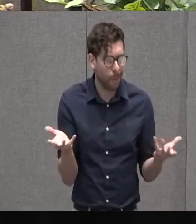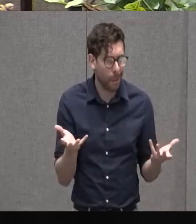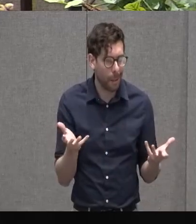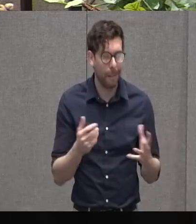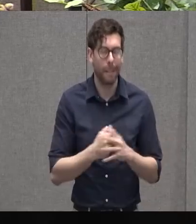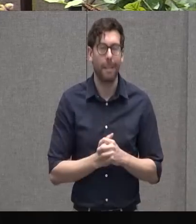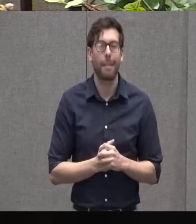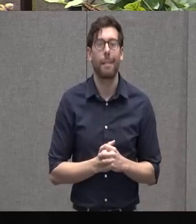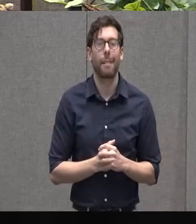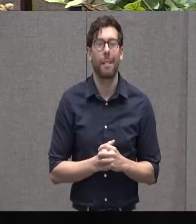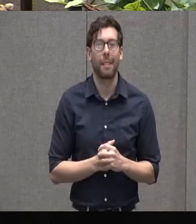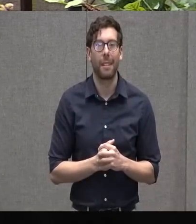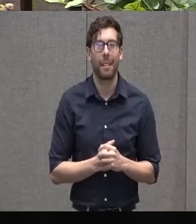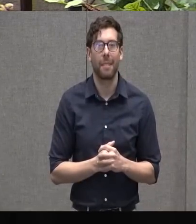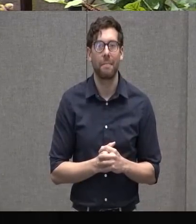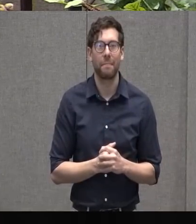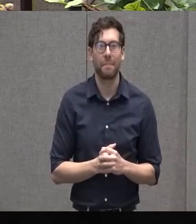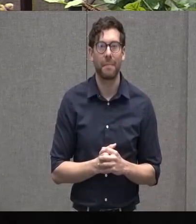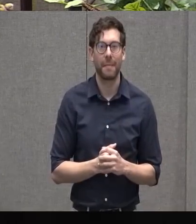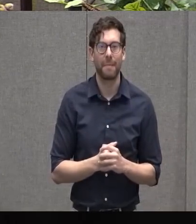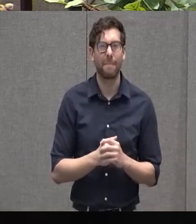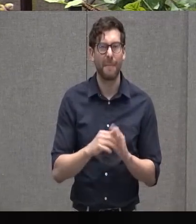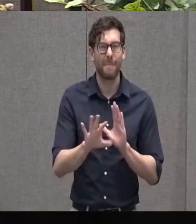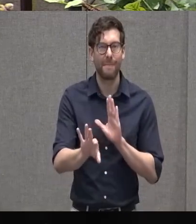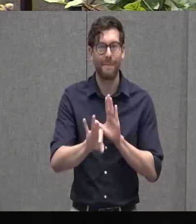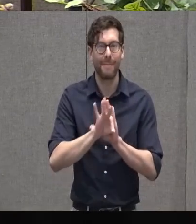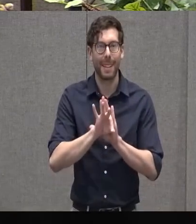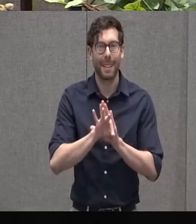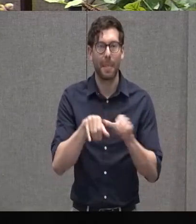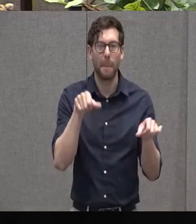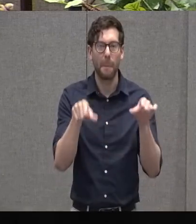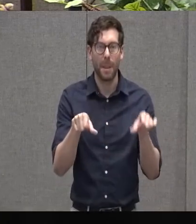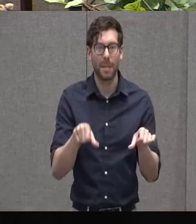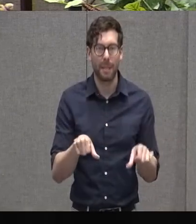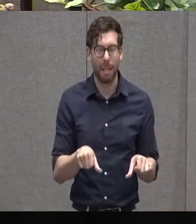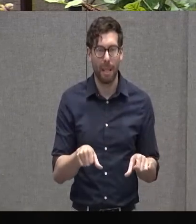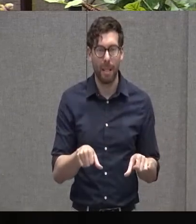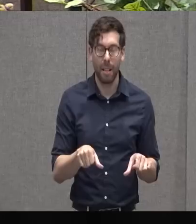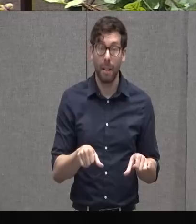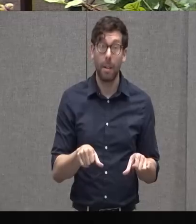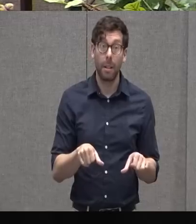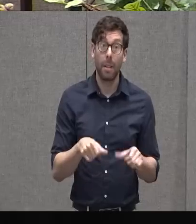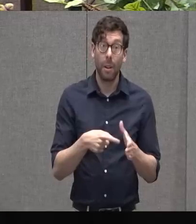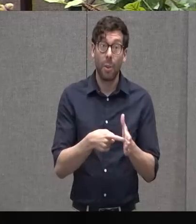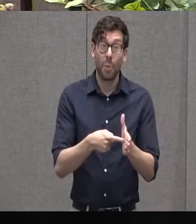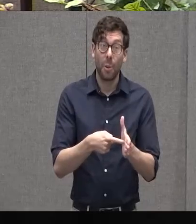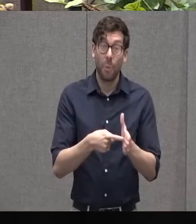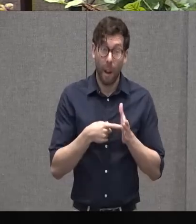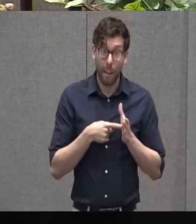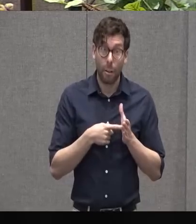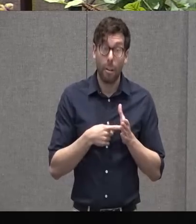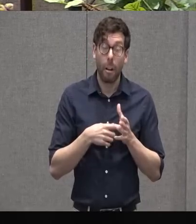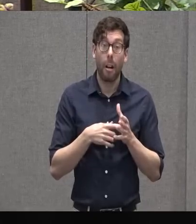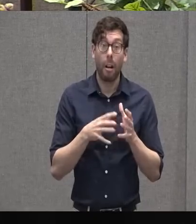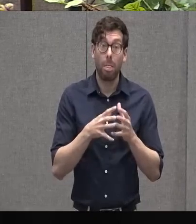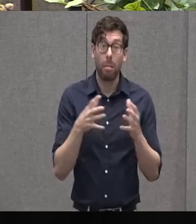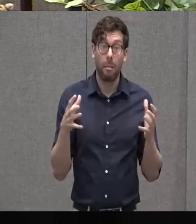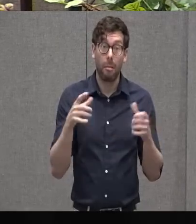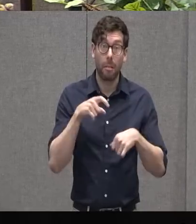I'm going to buy the puzzle. Puzzles take a lot of time. This will be a good use of my time.